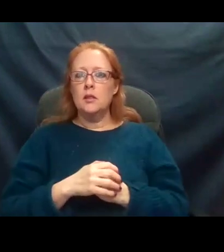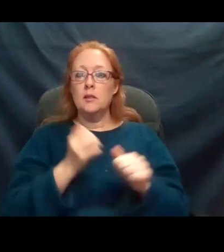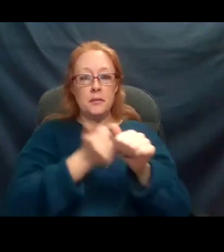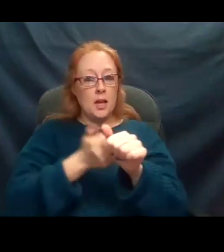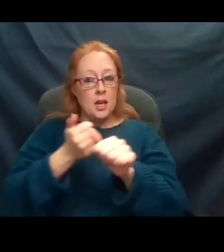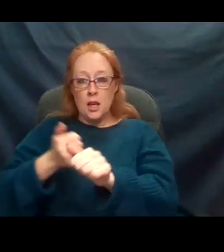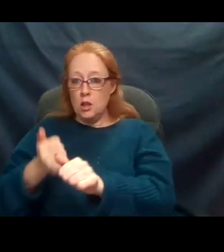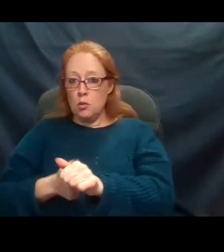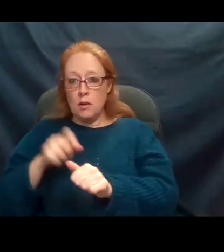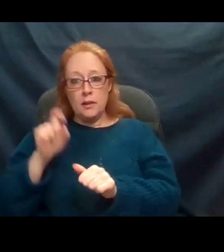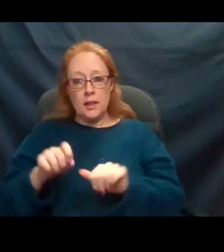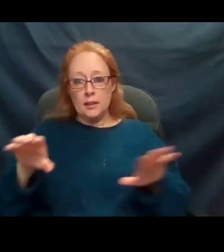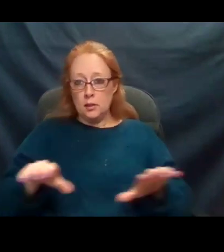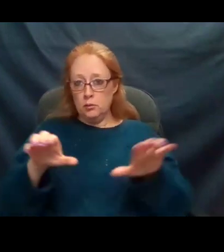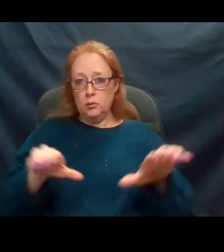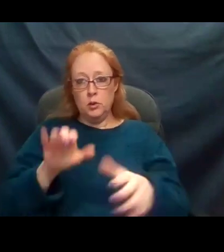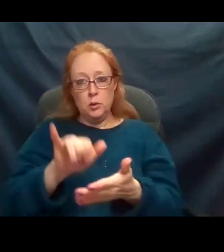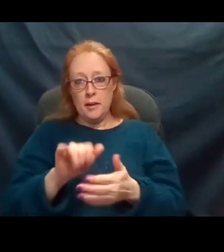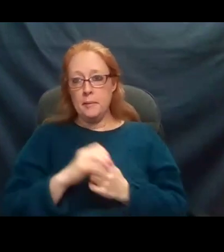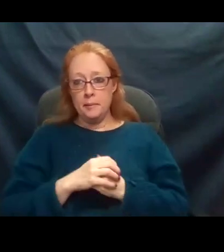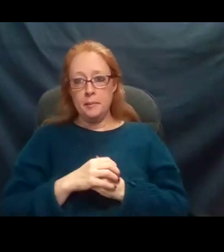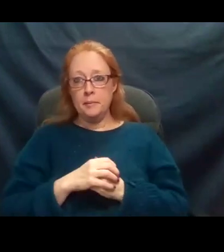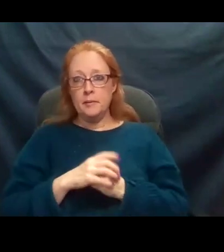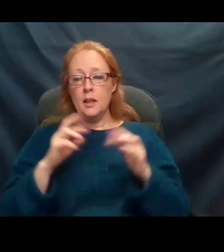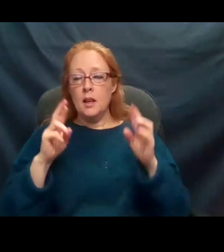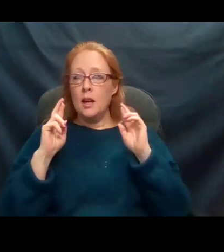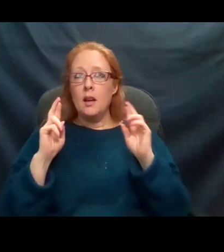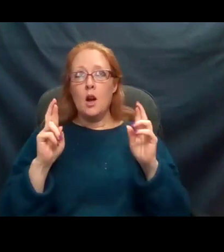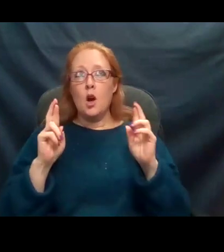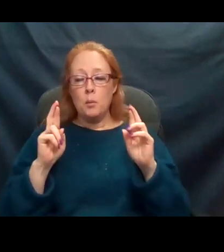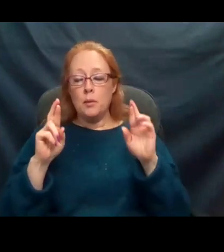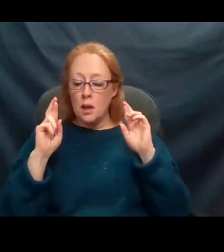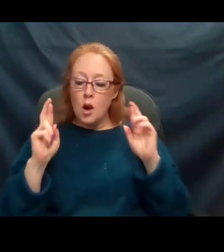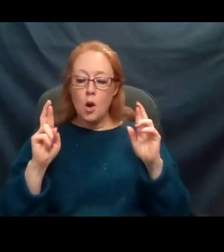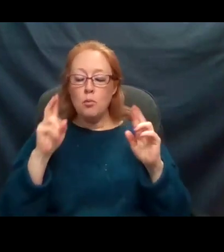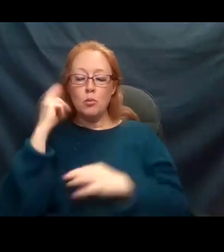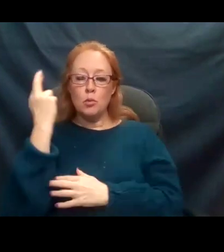Find out if there are other people that are fighting for those issues and where you can get involved in those issues that are important to you. I just think that we each and every one have have to do that.